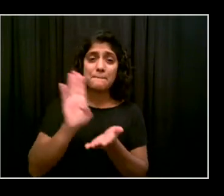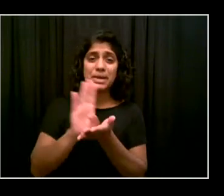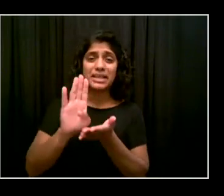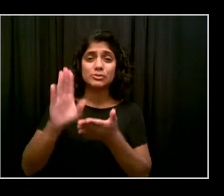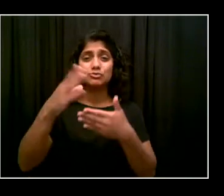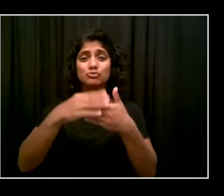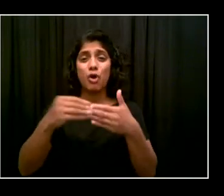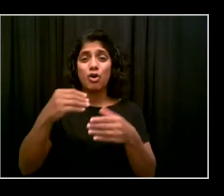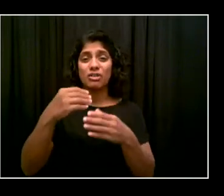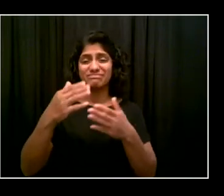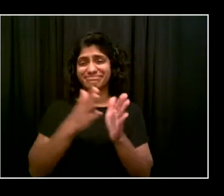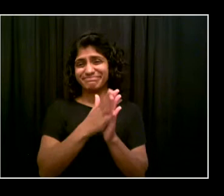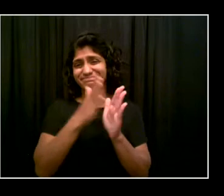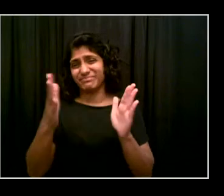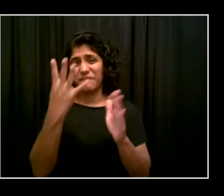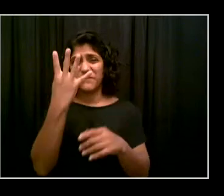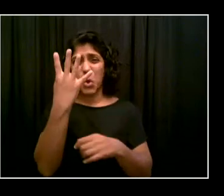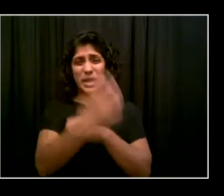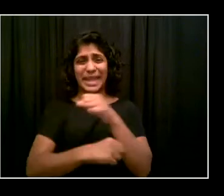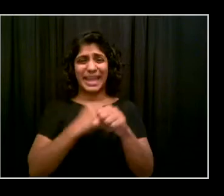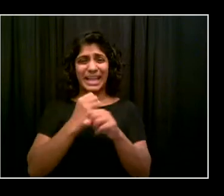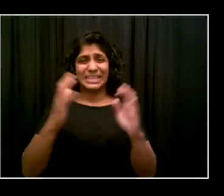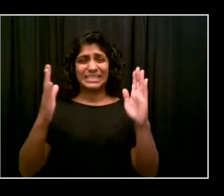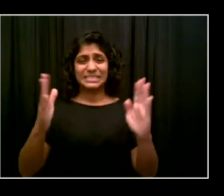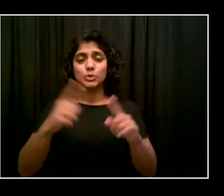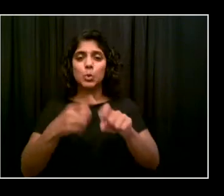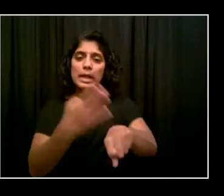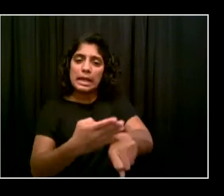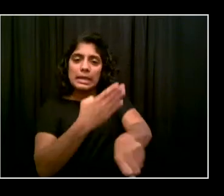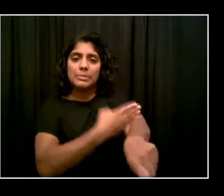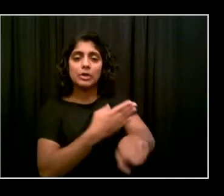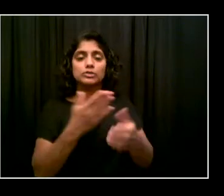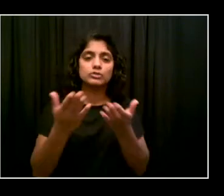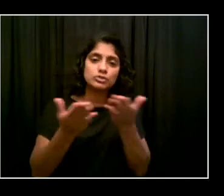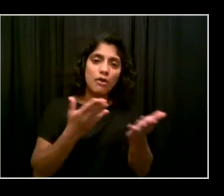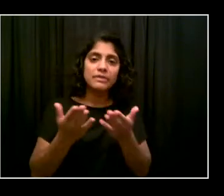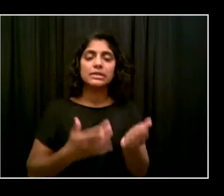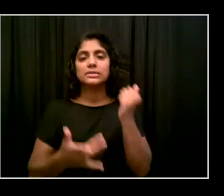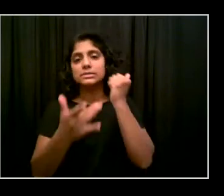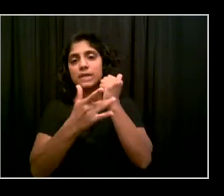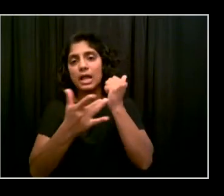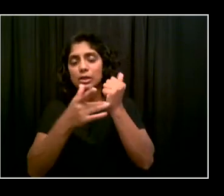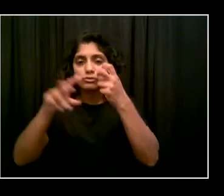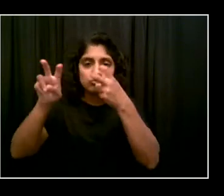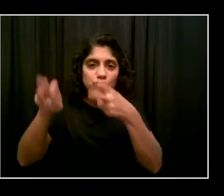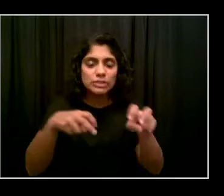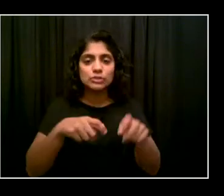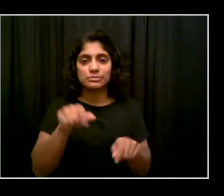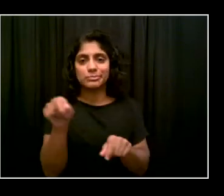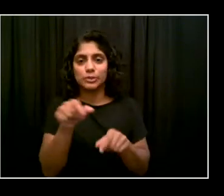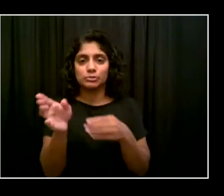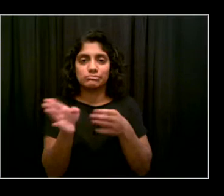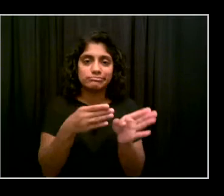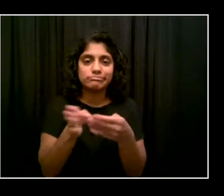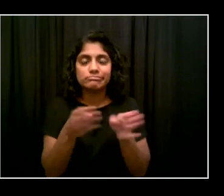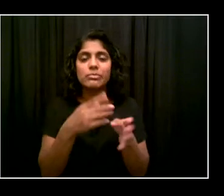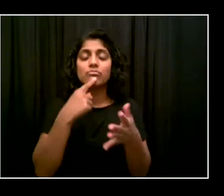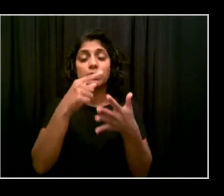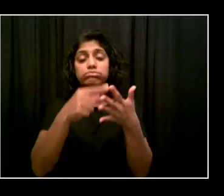BILLION THE NEXT FOUR YEARS. RFO THOSE NEW YORKERS WHO LIVE IN QUEENS AND BROOKLYN ANYONE